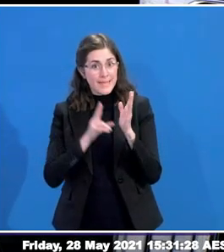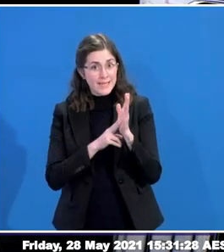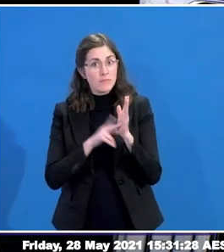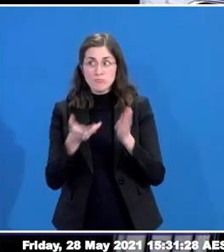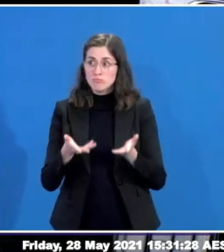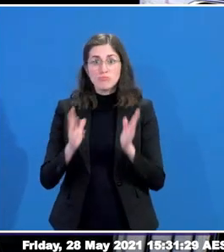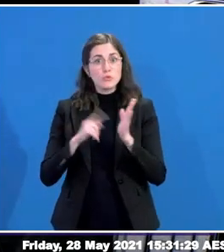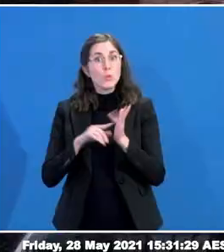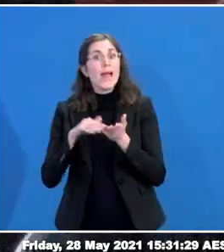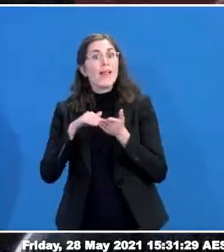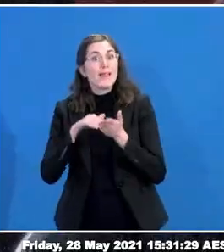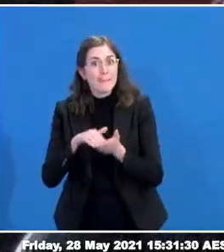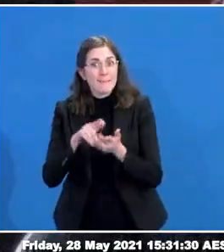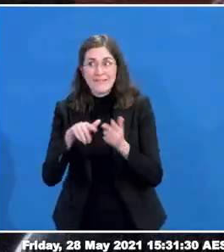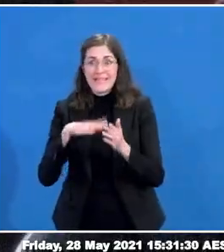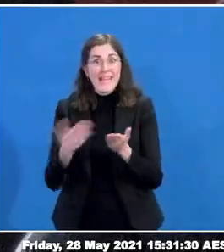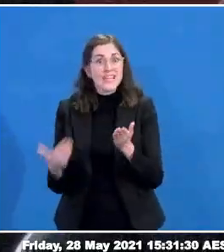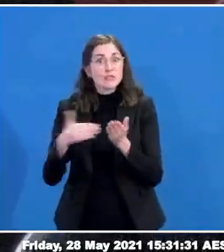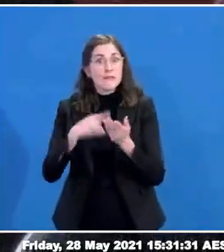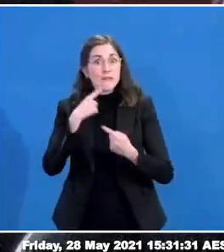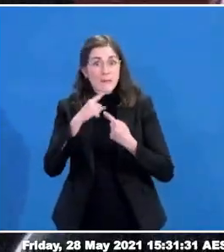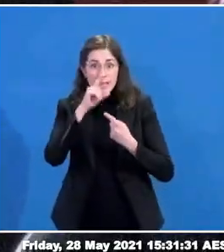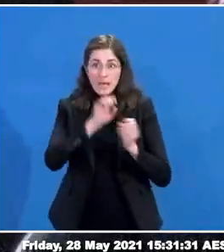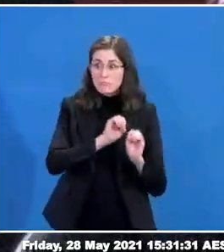the Commission if there is any further information that can be provided by way